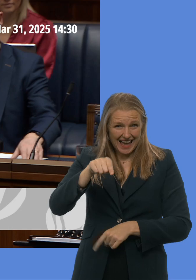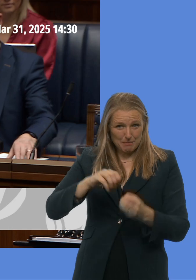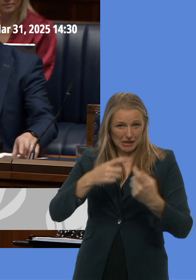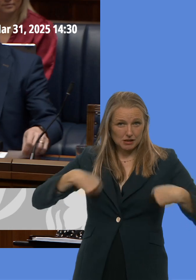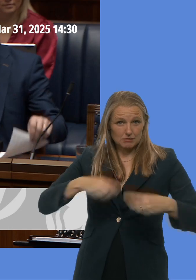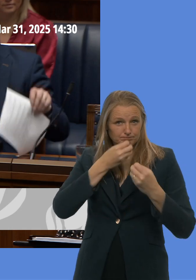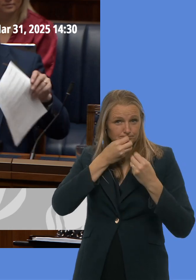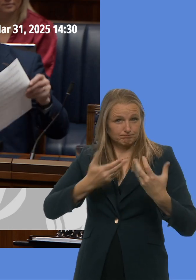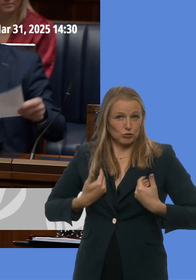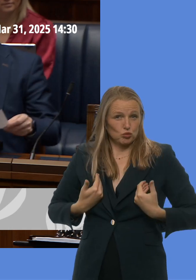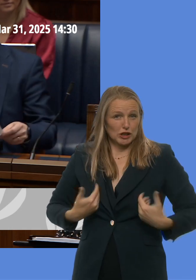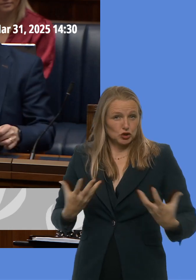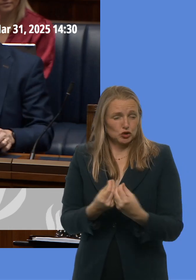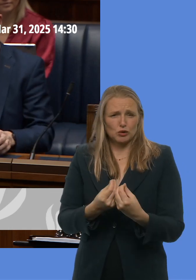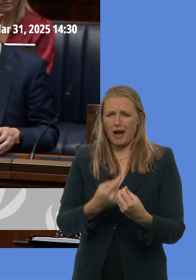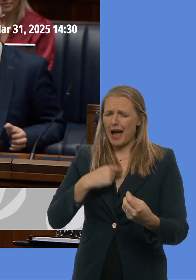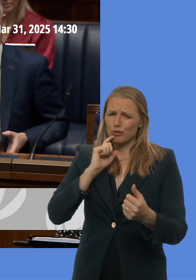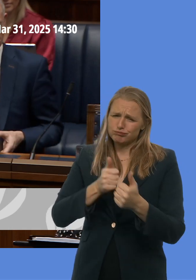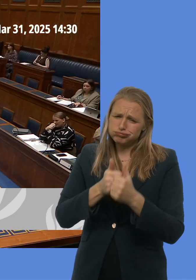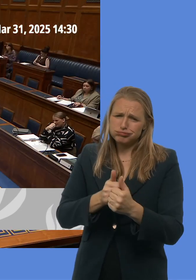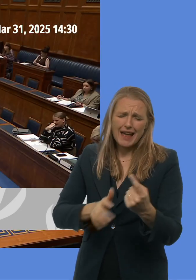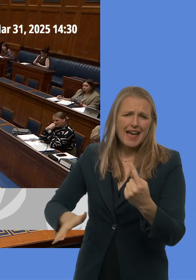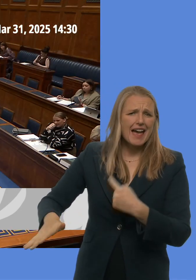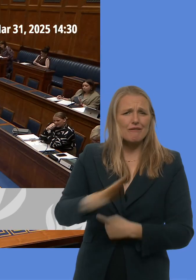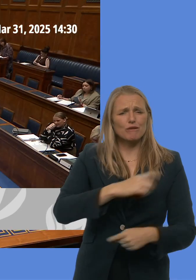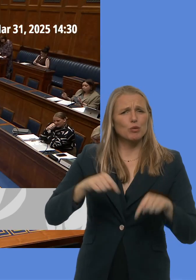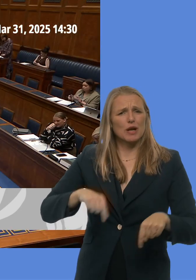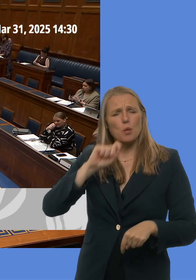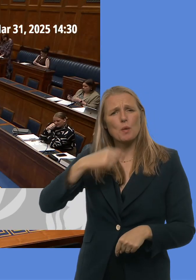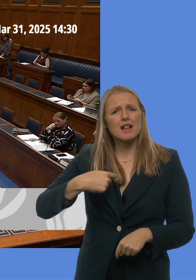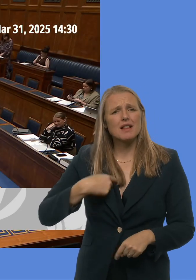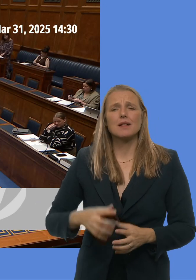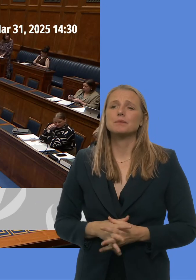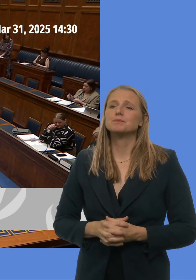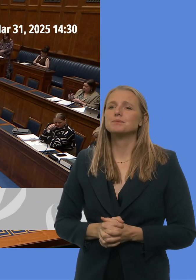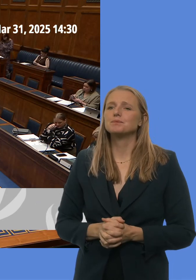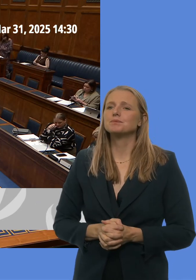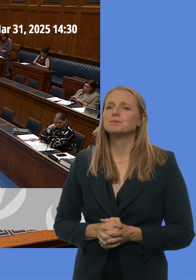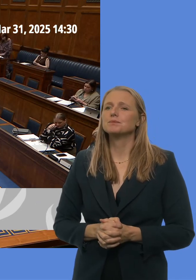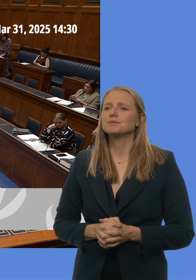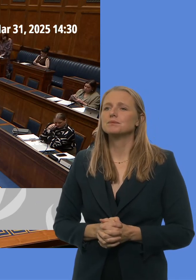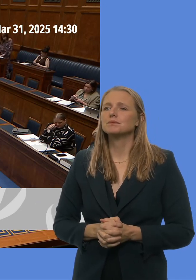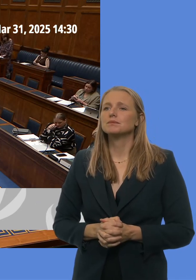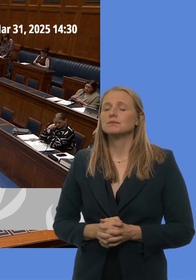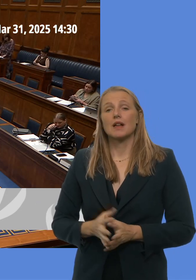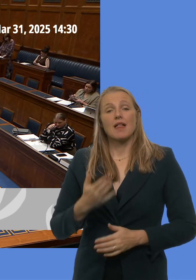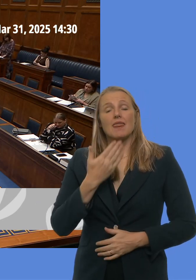community and every part of this place at every opportunity. Thank you, Deputy First Minister, for reaffirming your commitment.